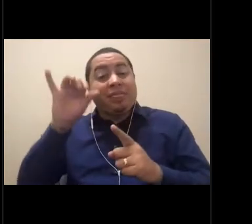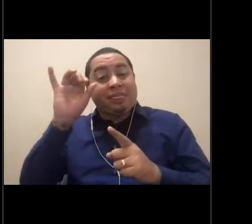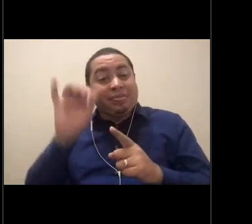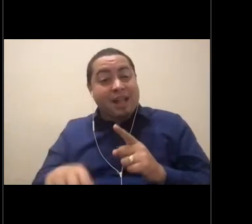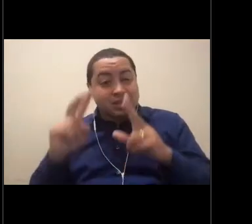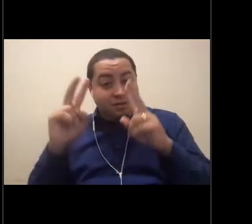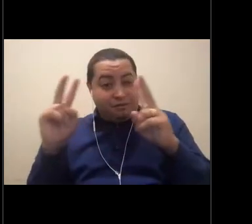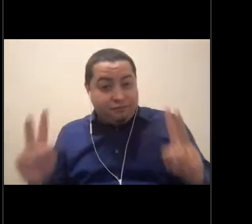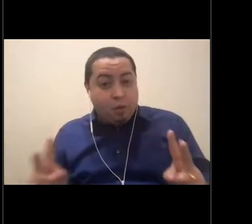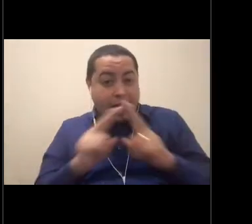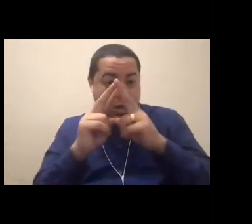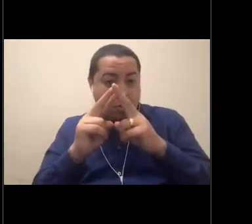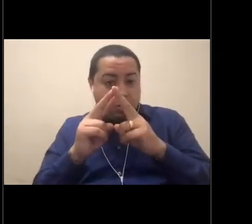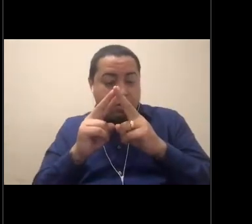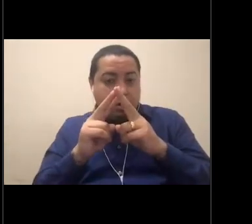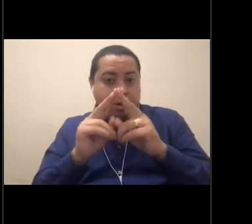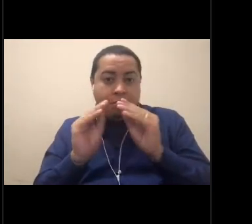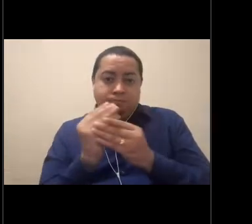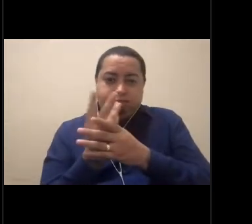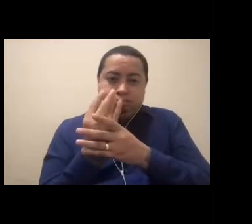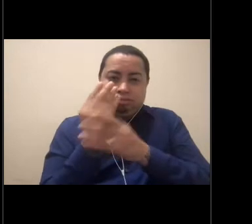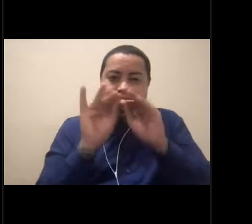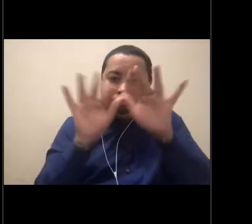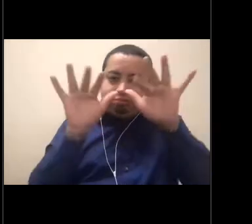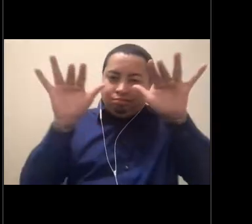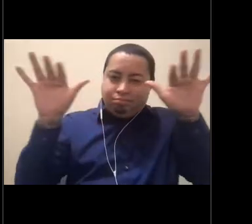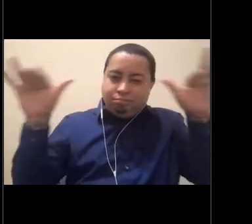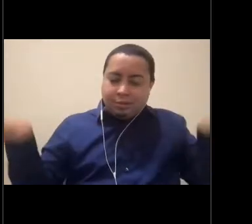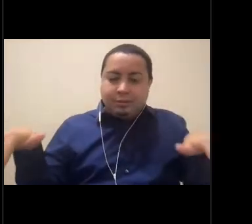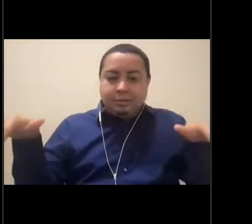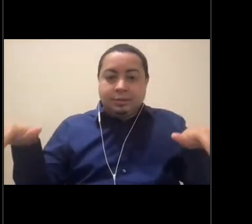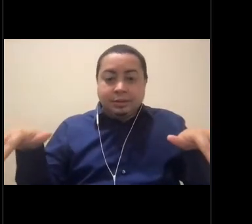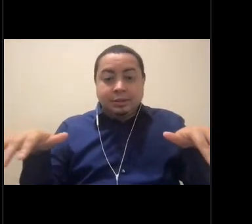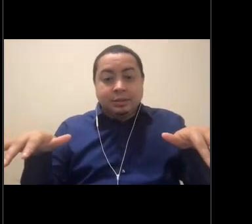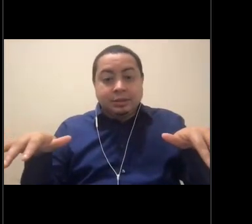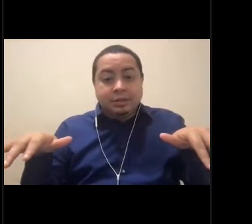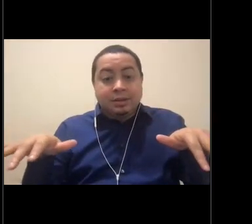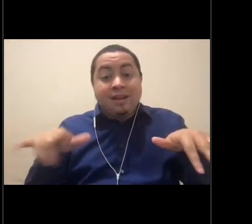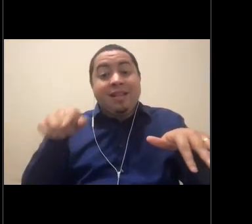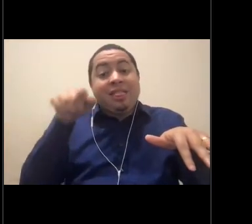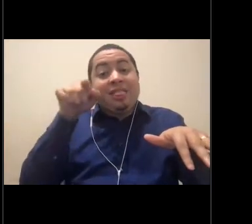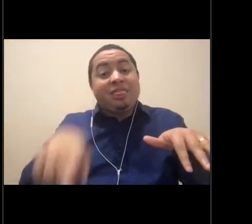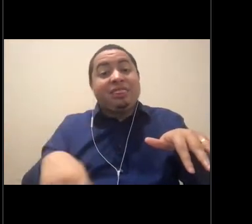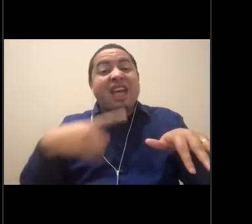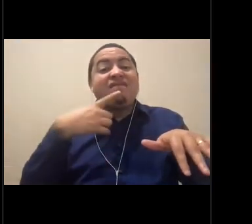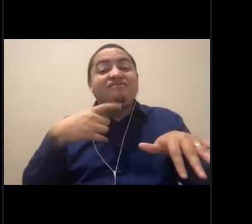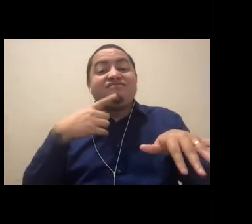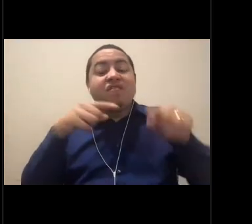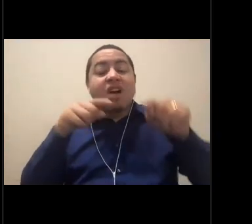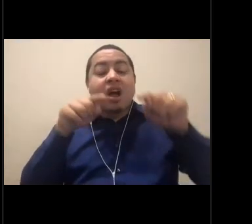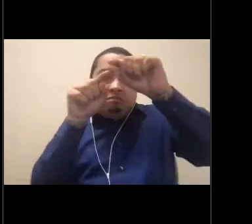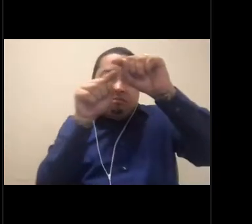And inside that red polygon you're seeing the extent of the volcanic ash. So you might be asking yourself